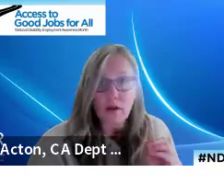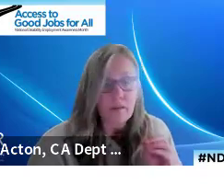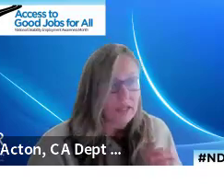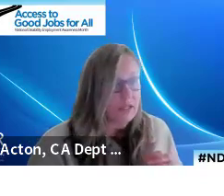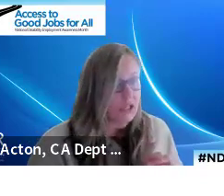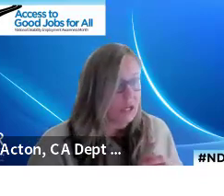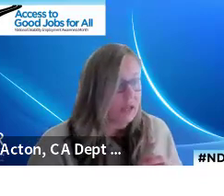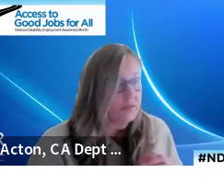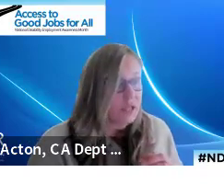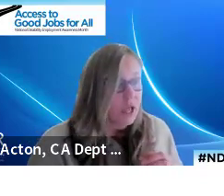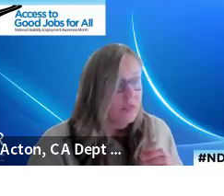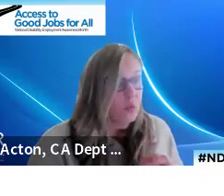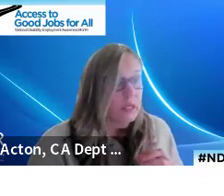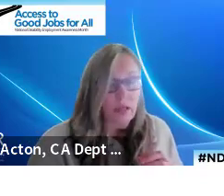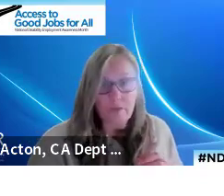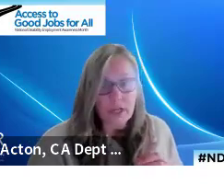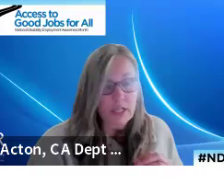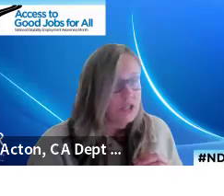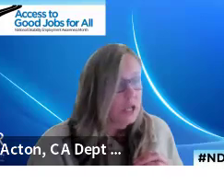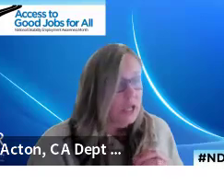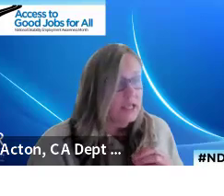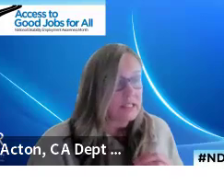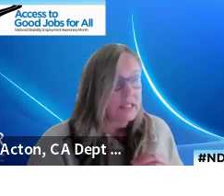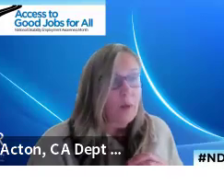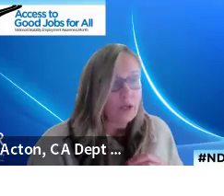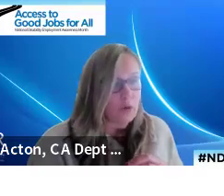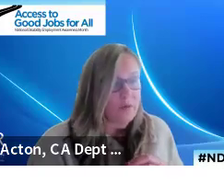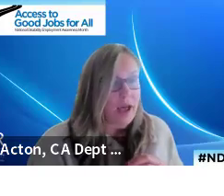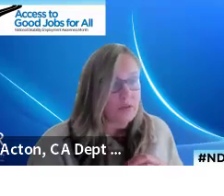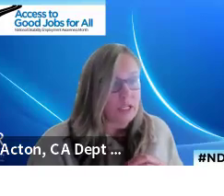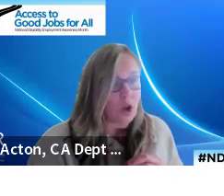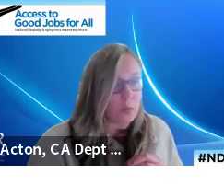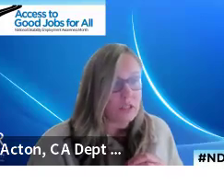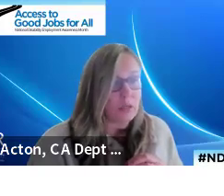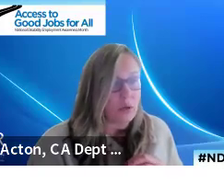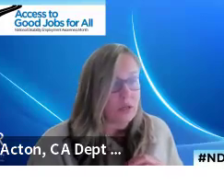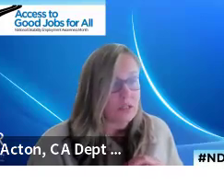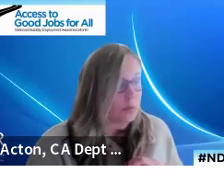one of the initiatives that we leveraged. It's a statewide group of housing and homeless community